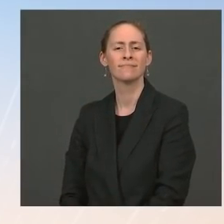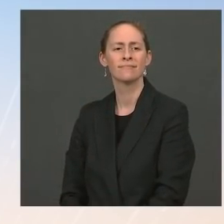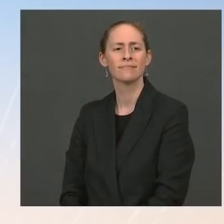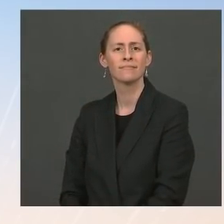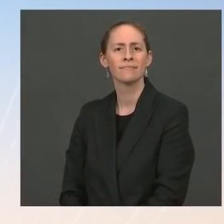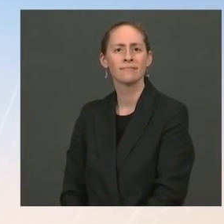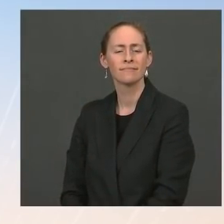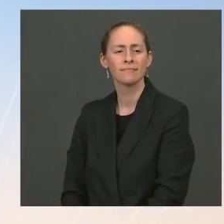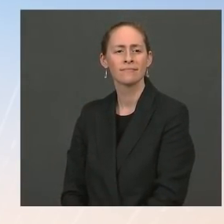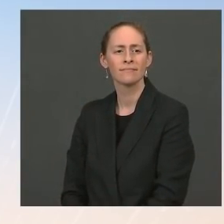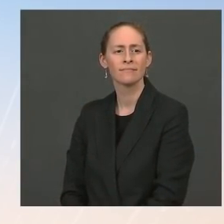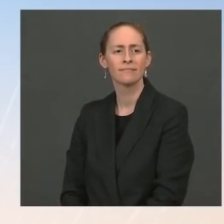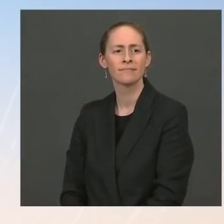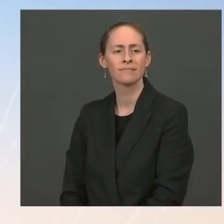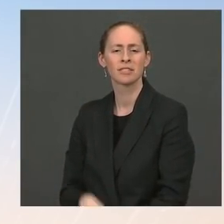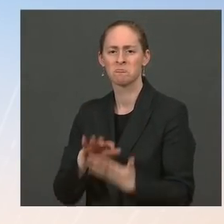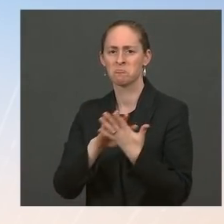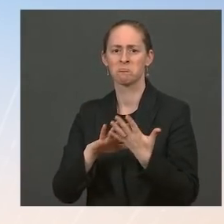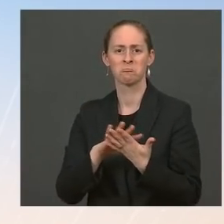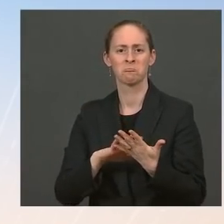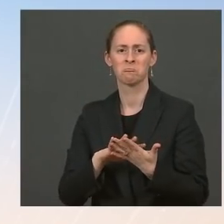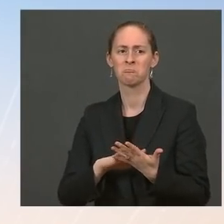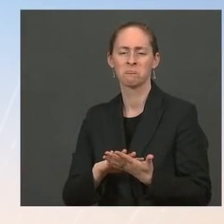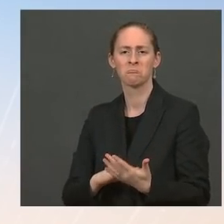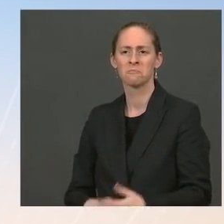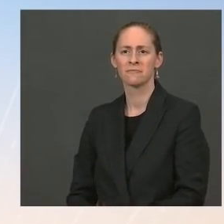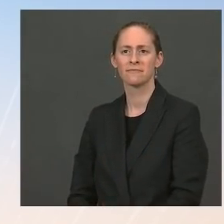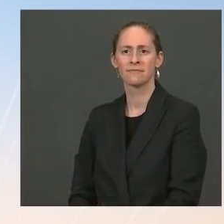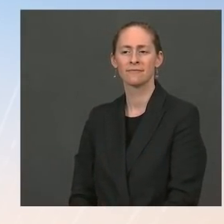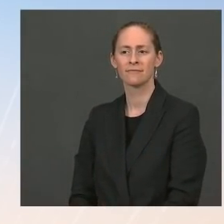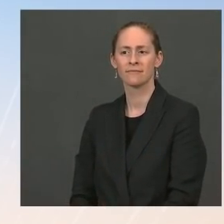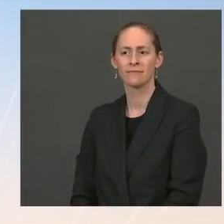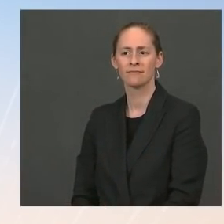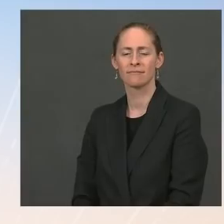was part of the preparation for the next contact